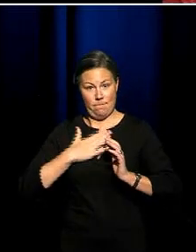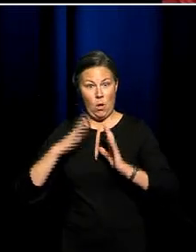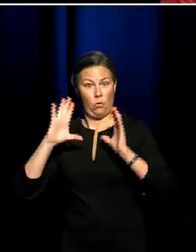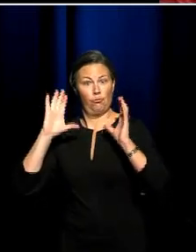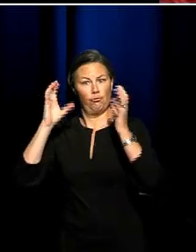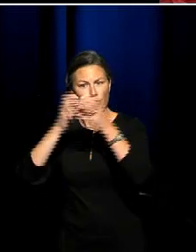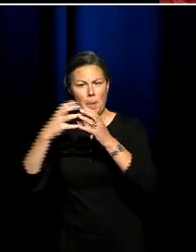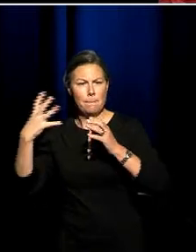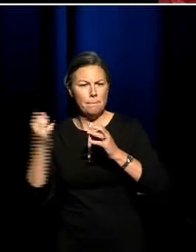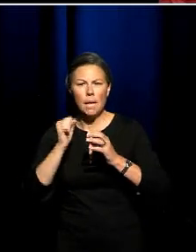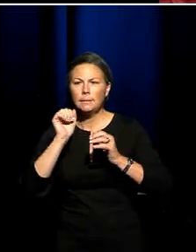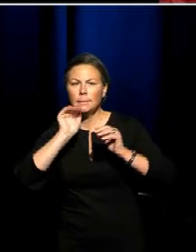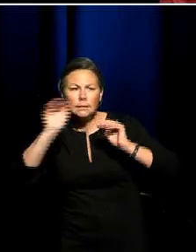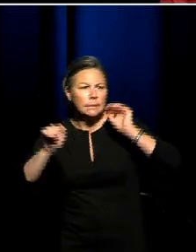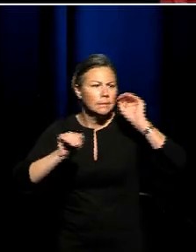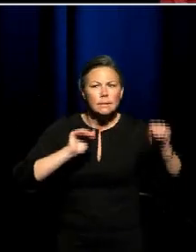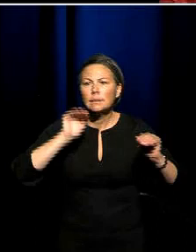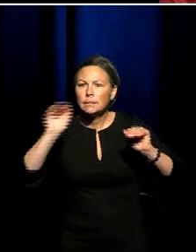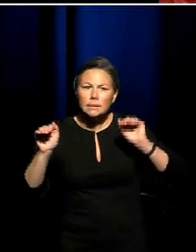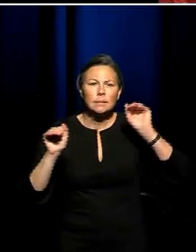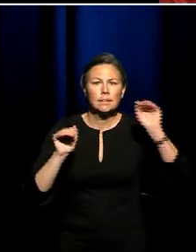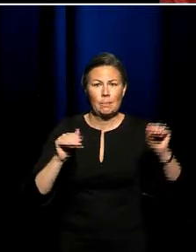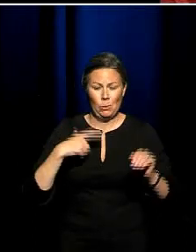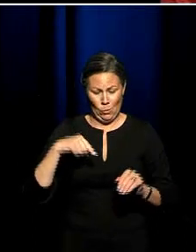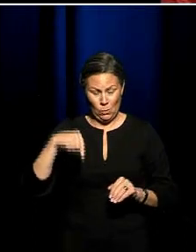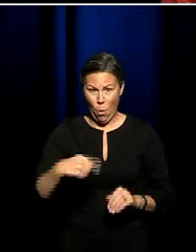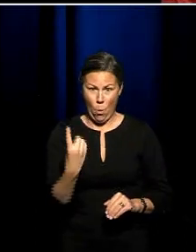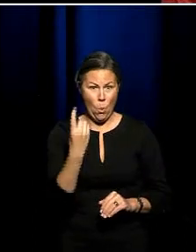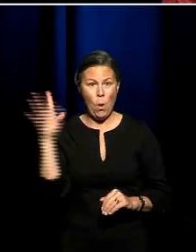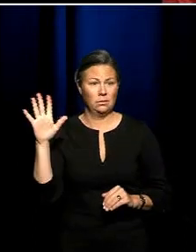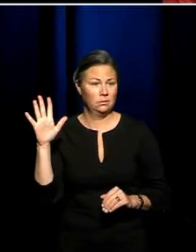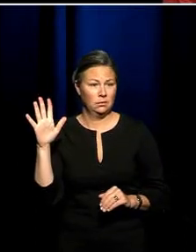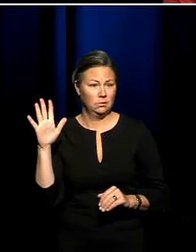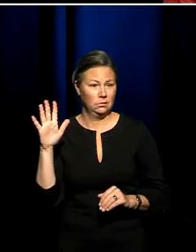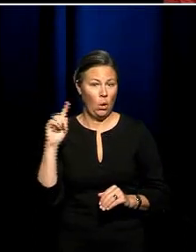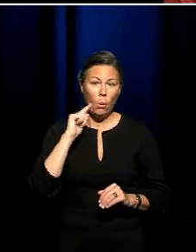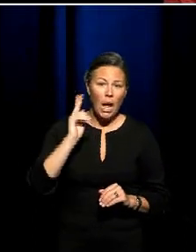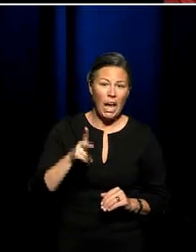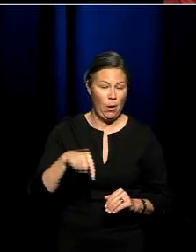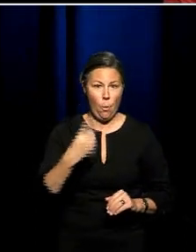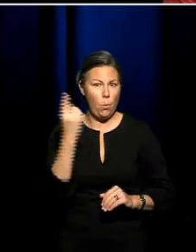people to take advantage of what may be a once in a lifetime opportunity. We have